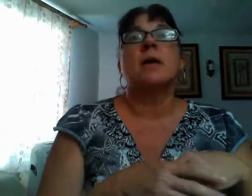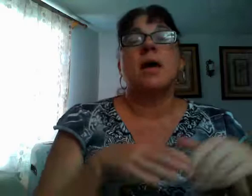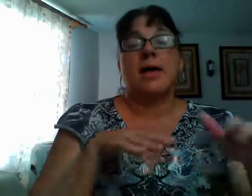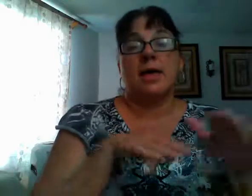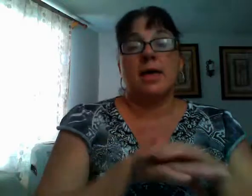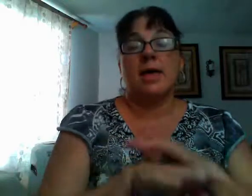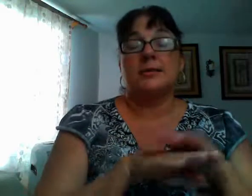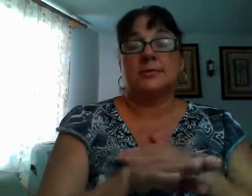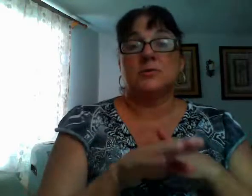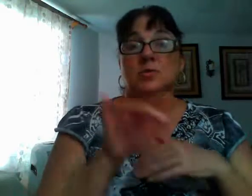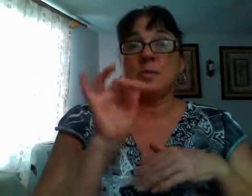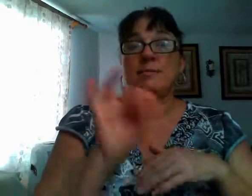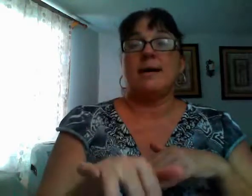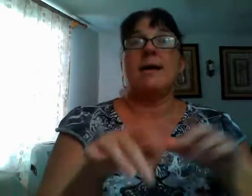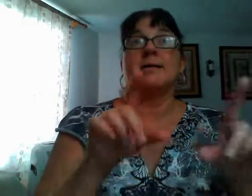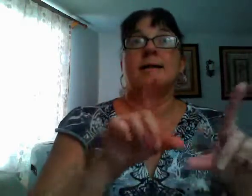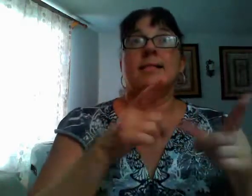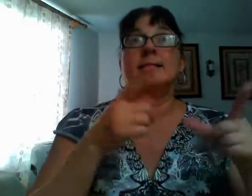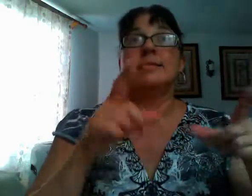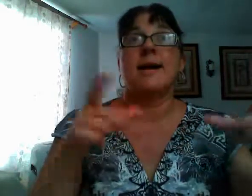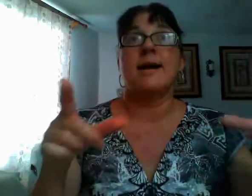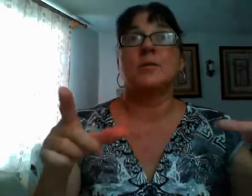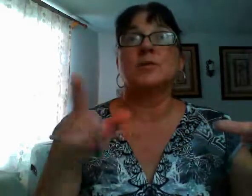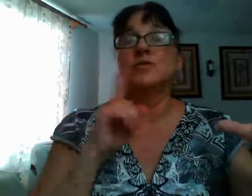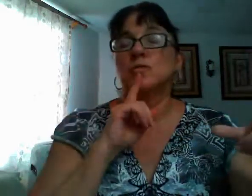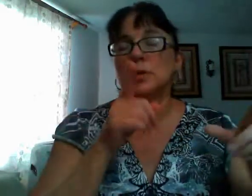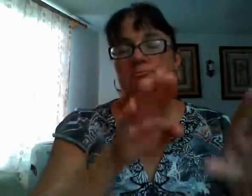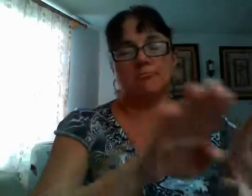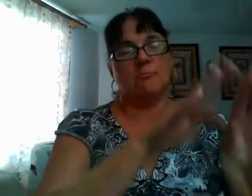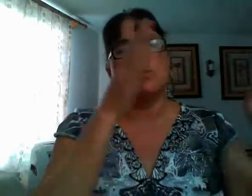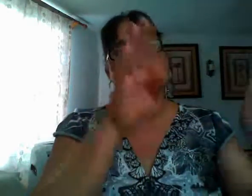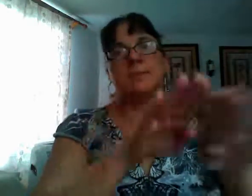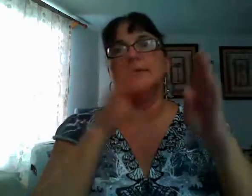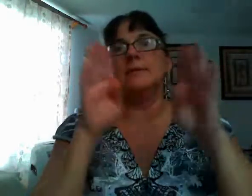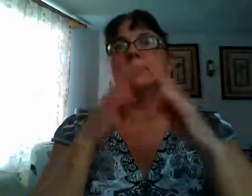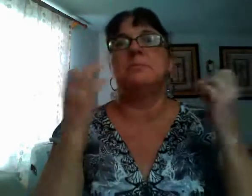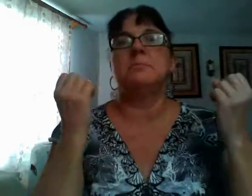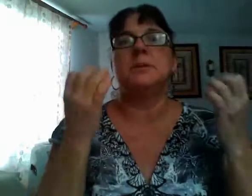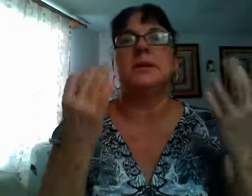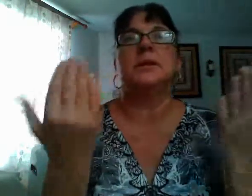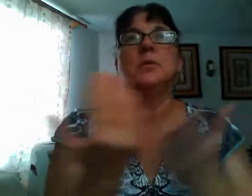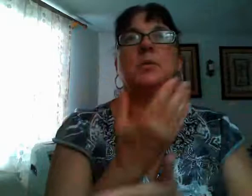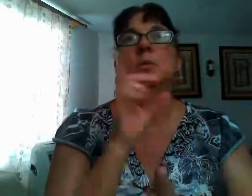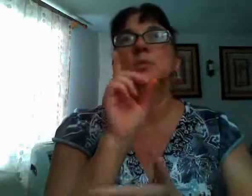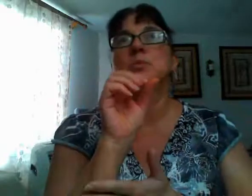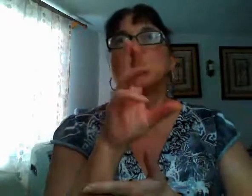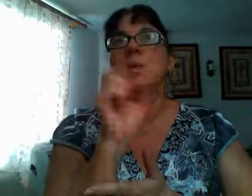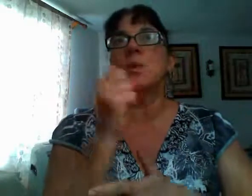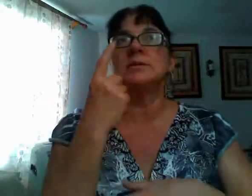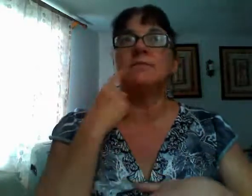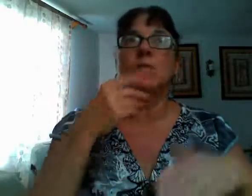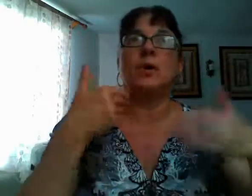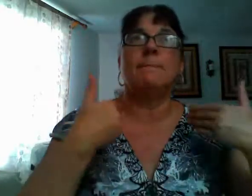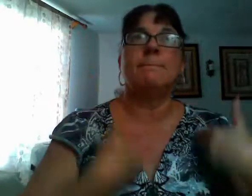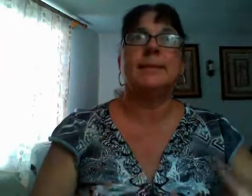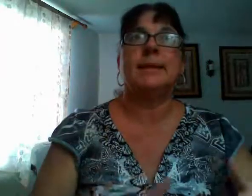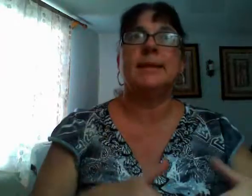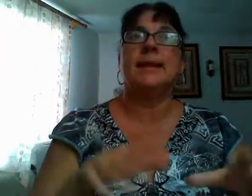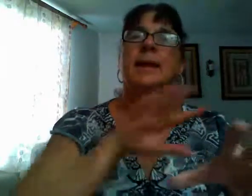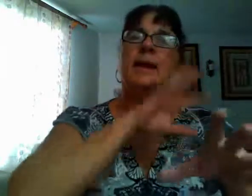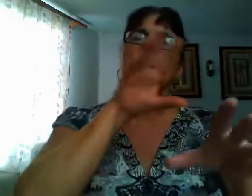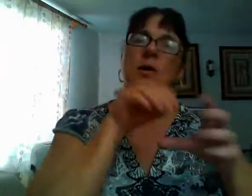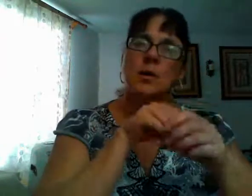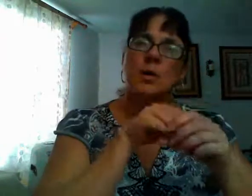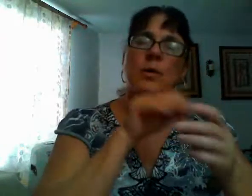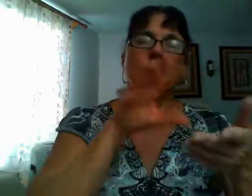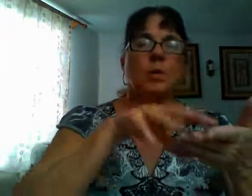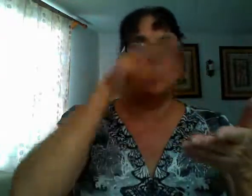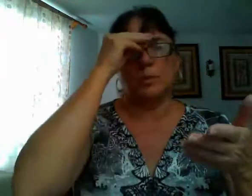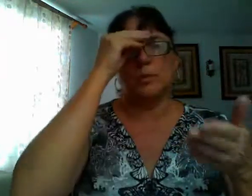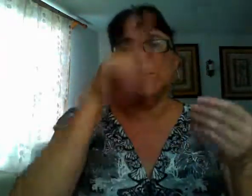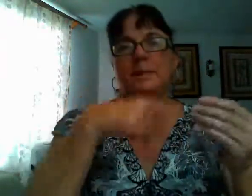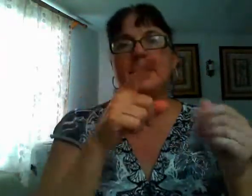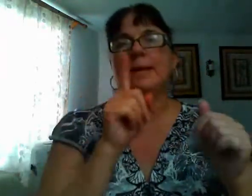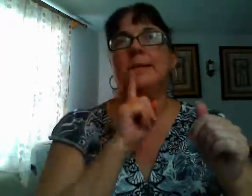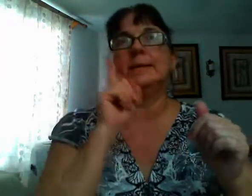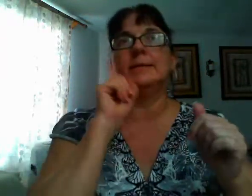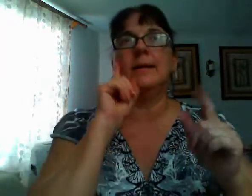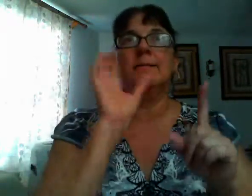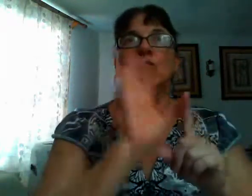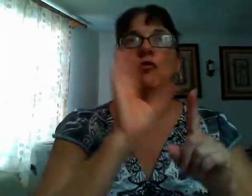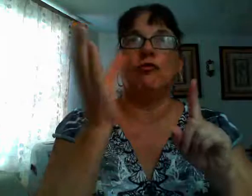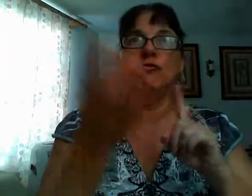Access to this language opened many new doors for me, including learning about Deaf Culture.